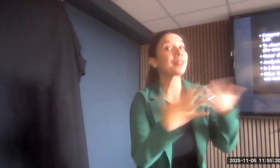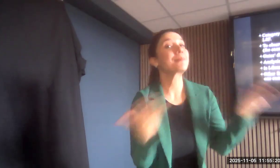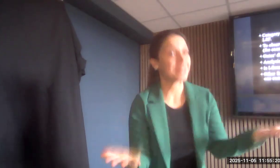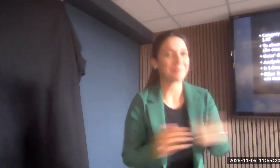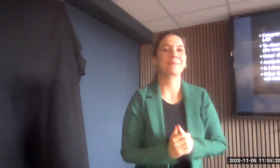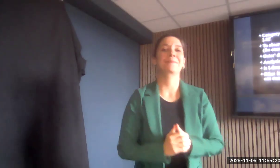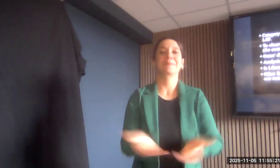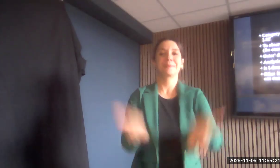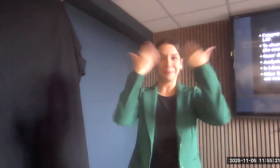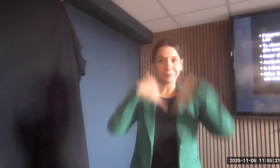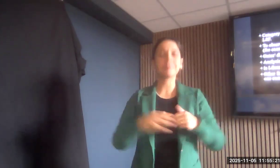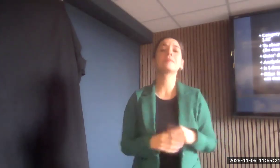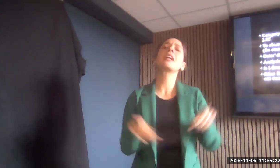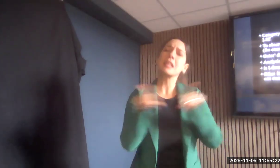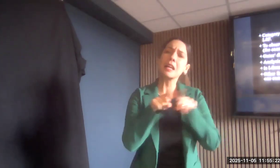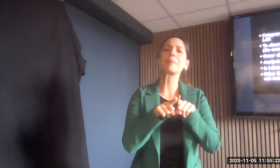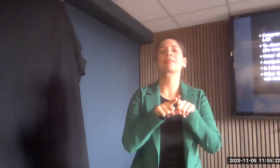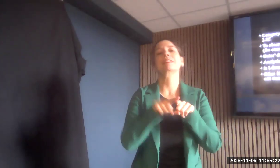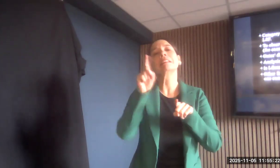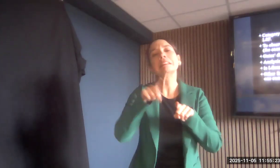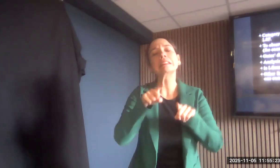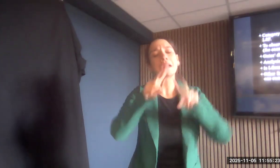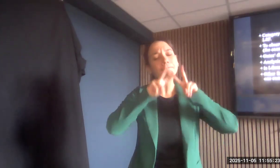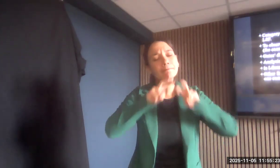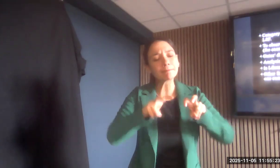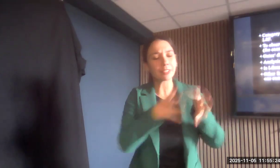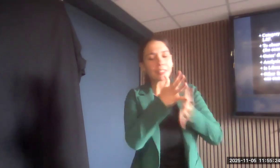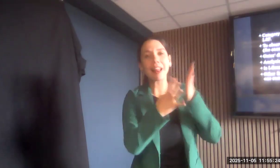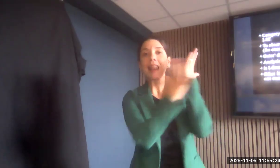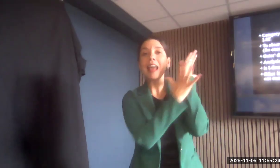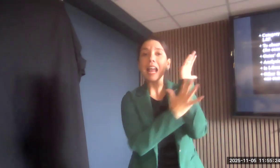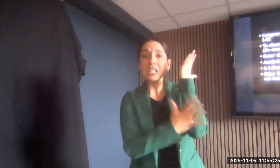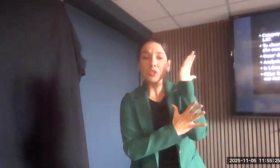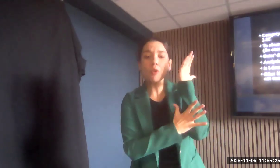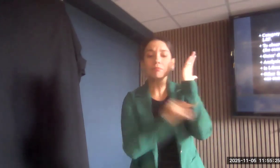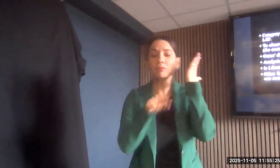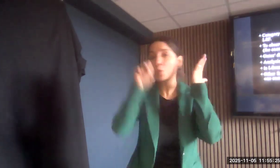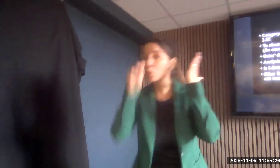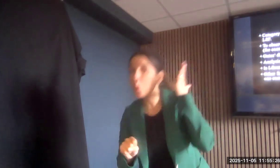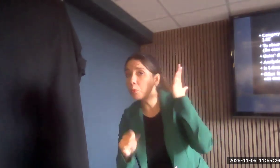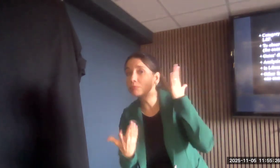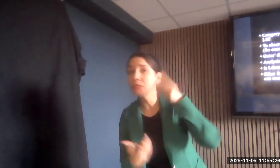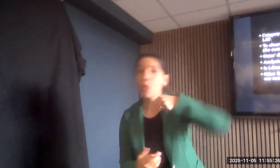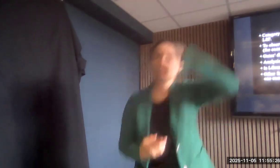And I think it's important that we respect the influence that that has had on our language.